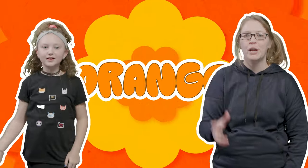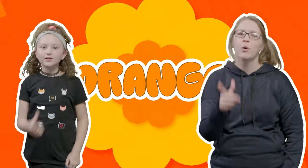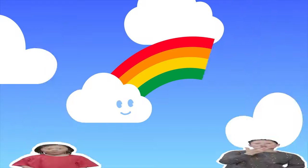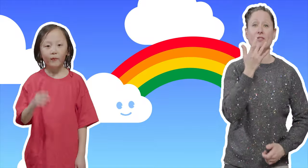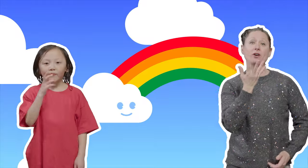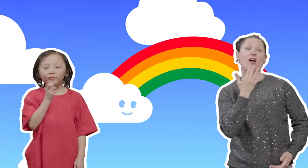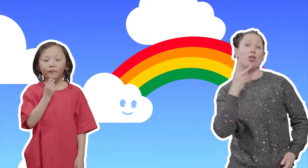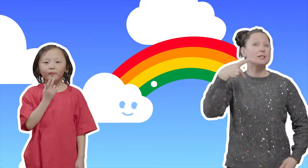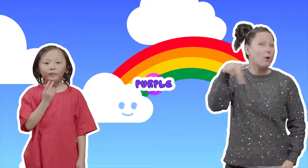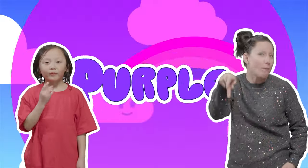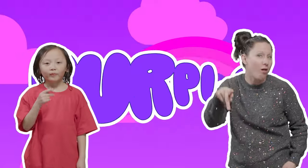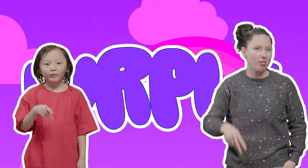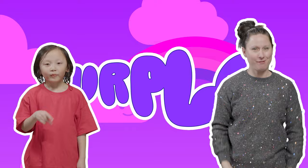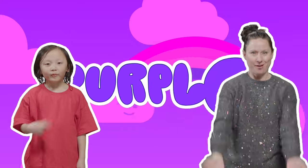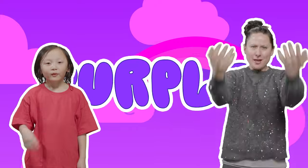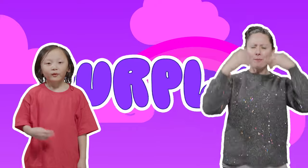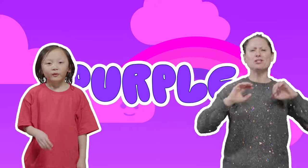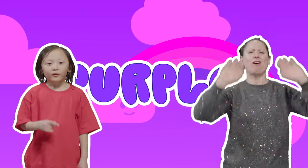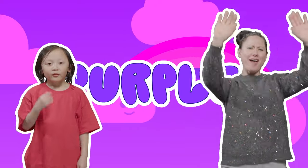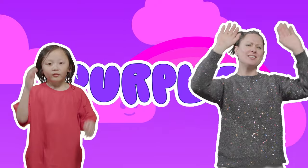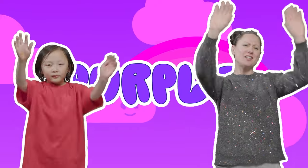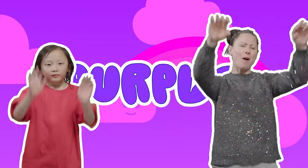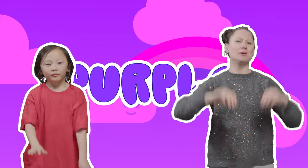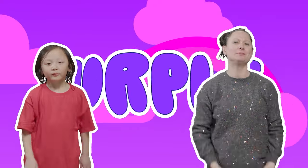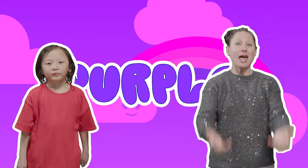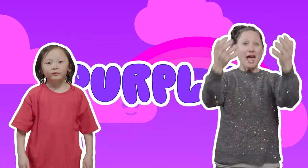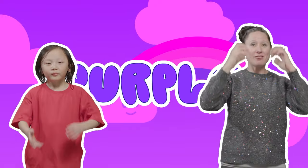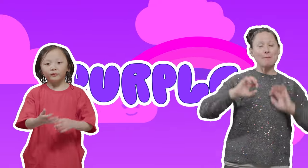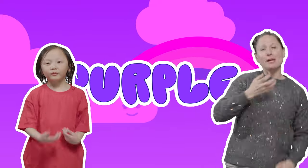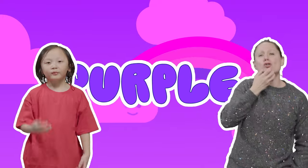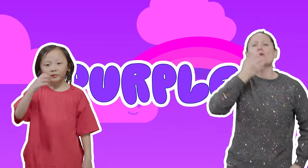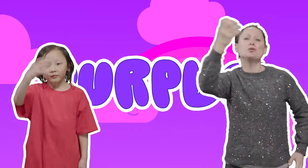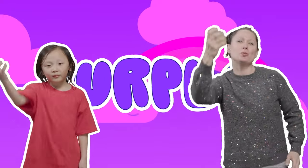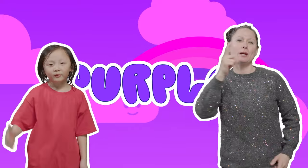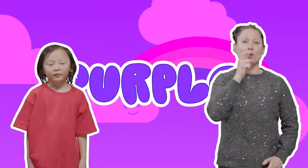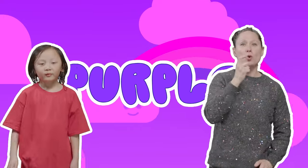Who's favorite color is purple? Now put your hands up and let me hear you scream